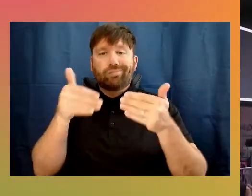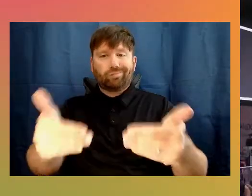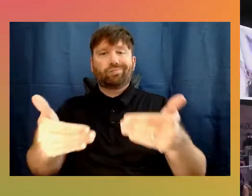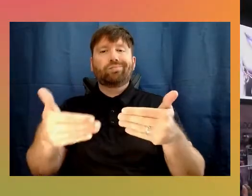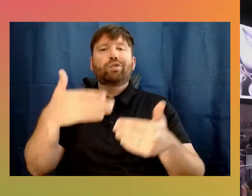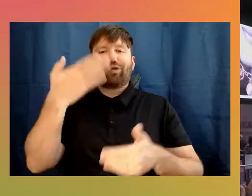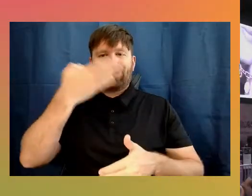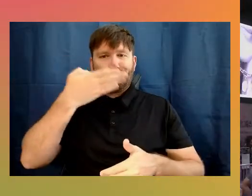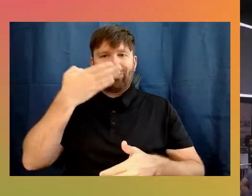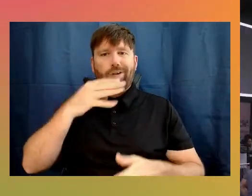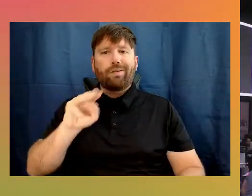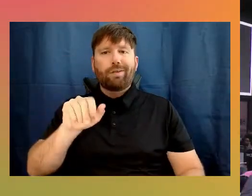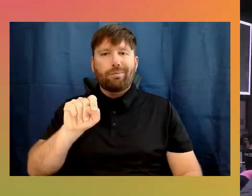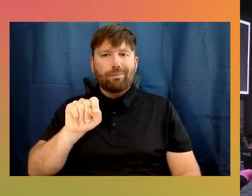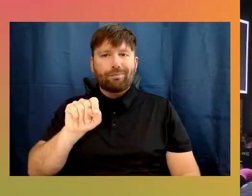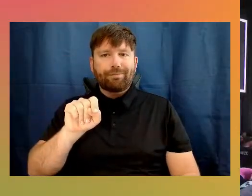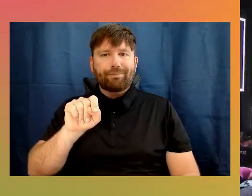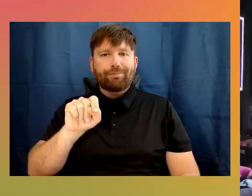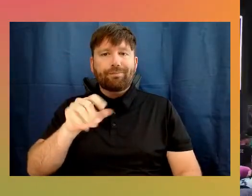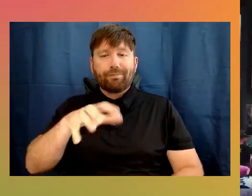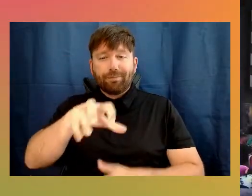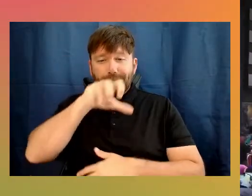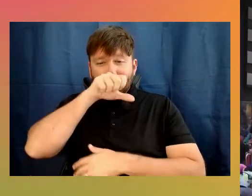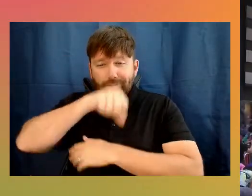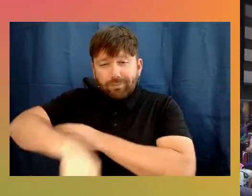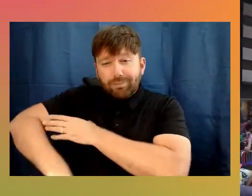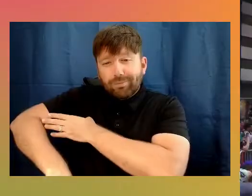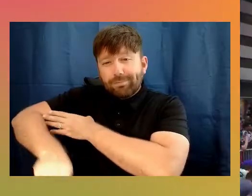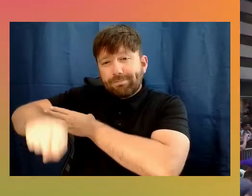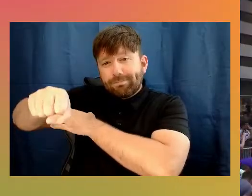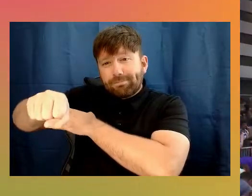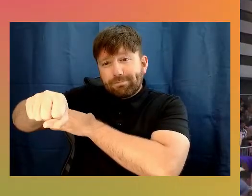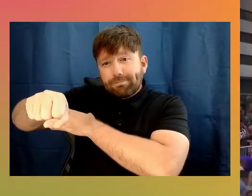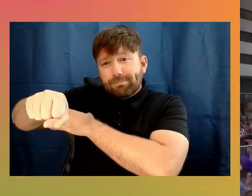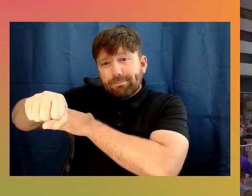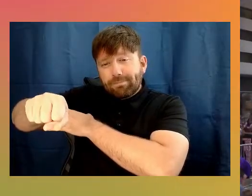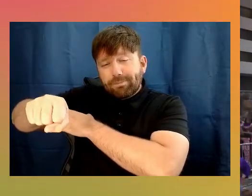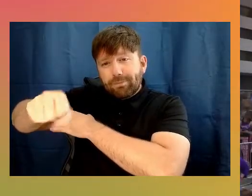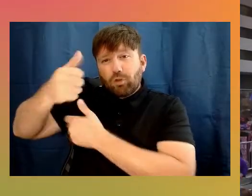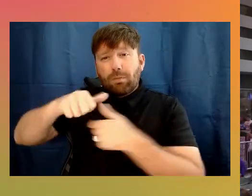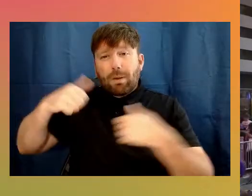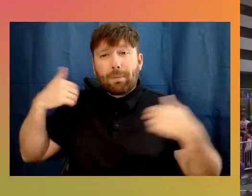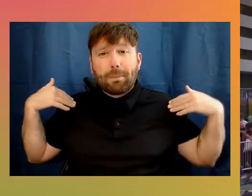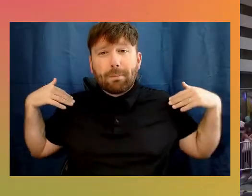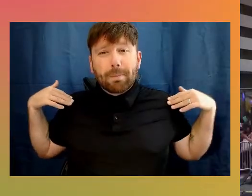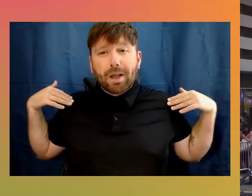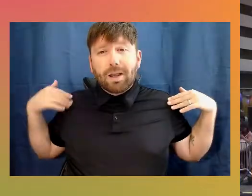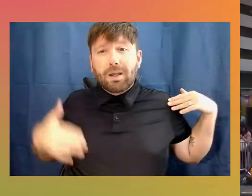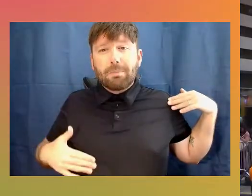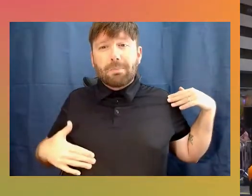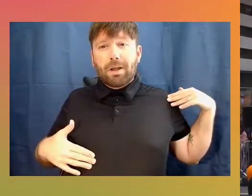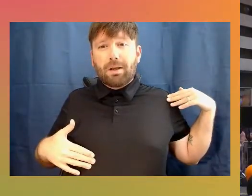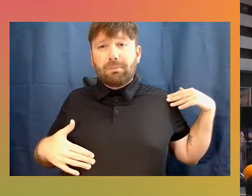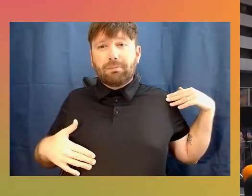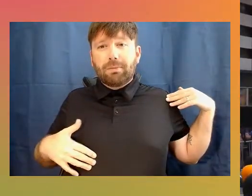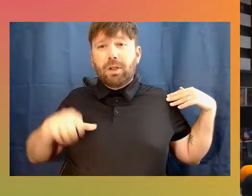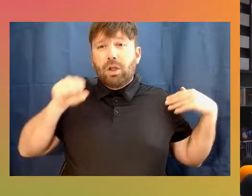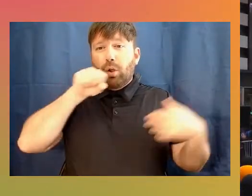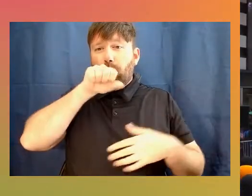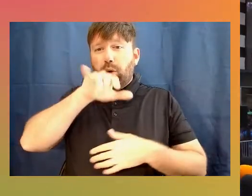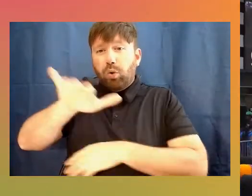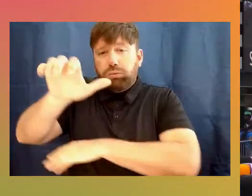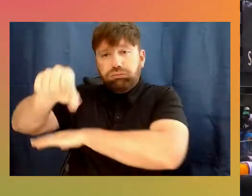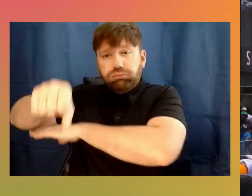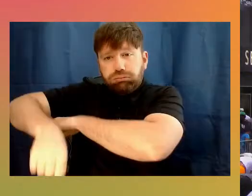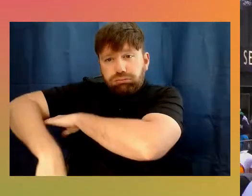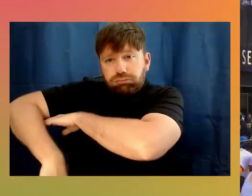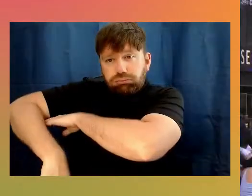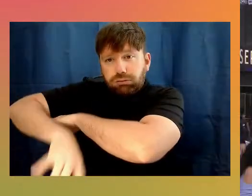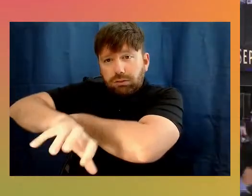INHALE, BEND THE KNEES.